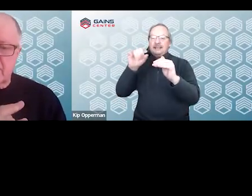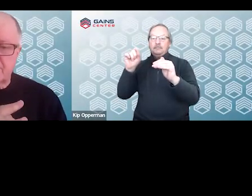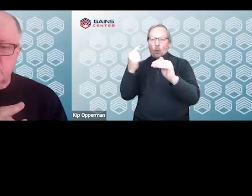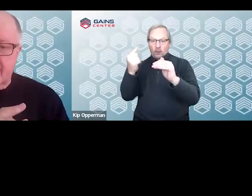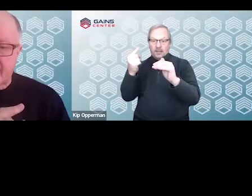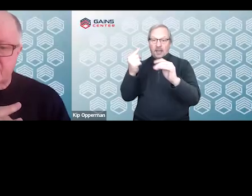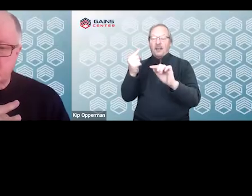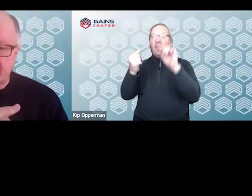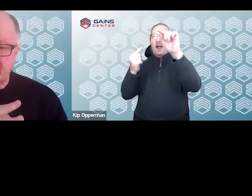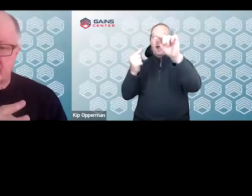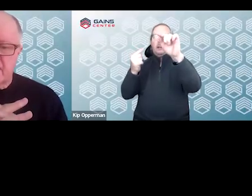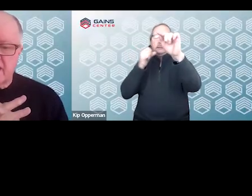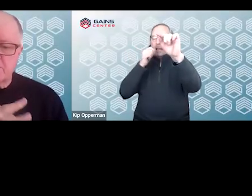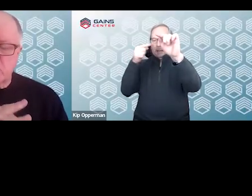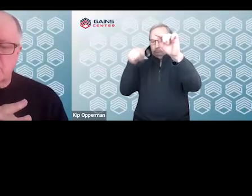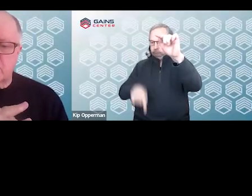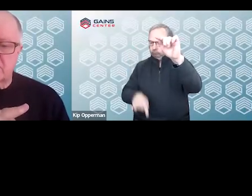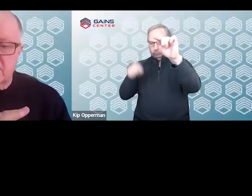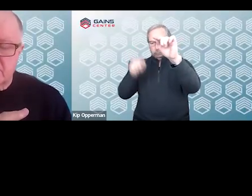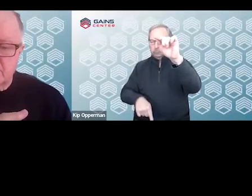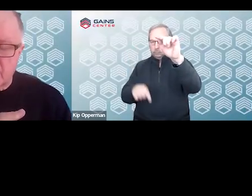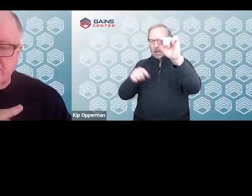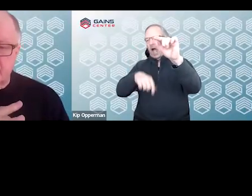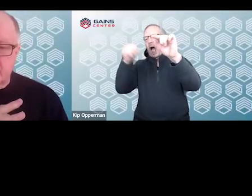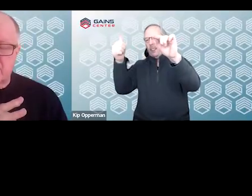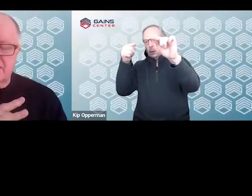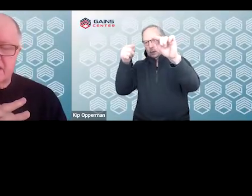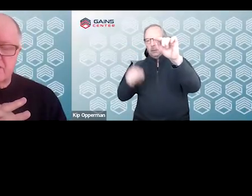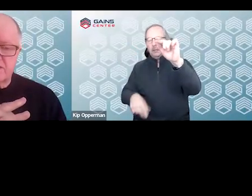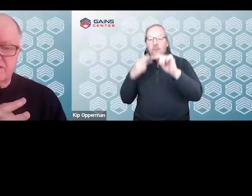So if you add the red and purple parts of the bar together,